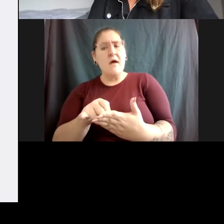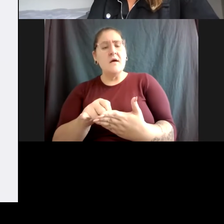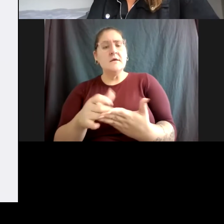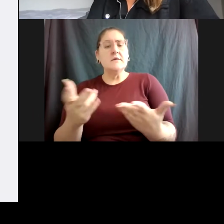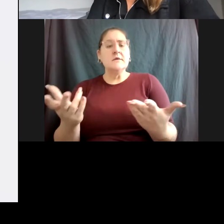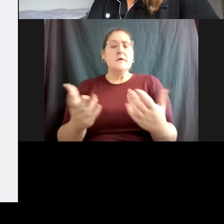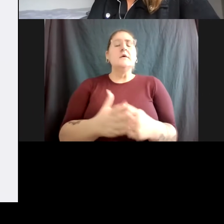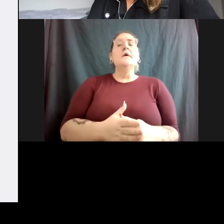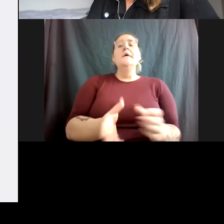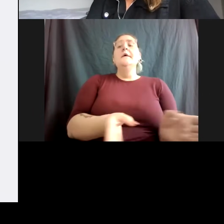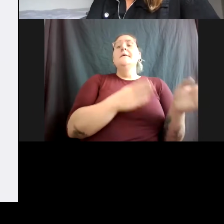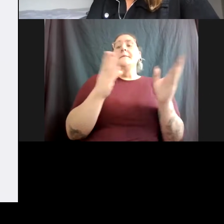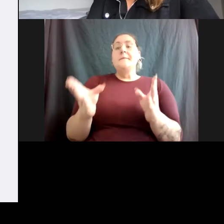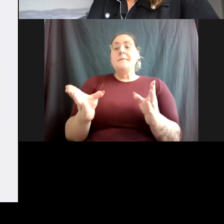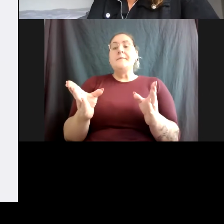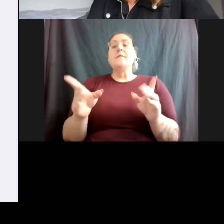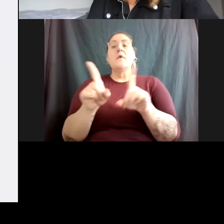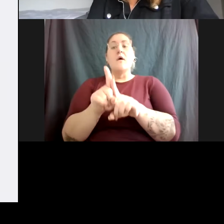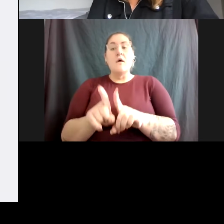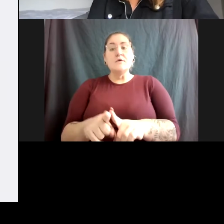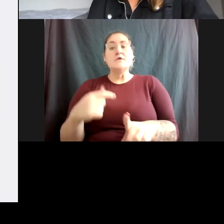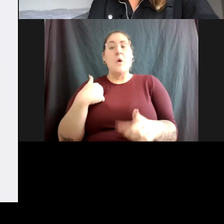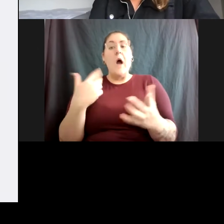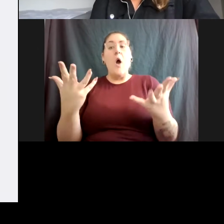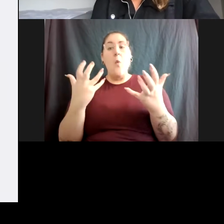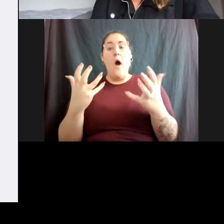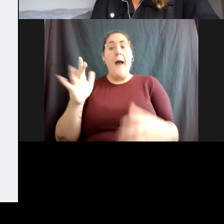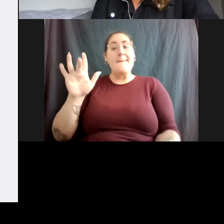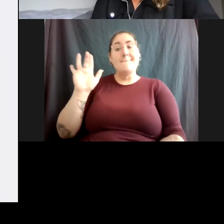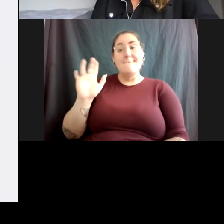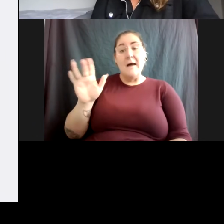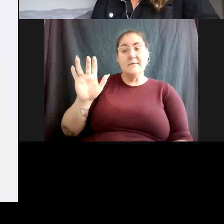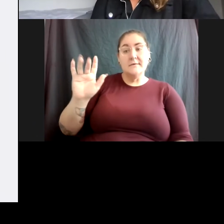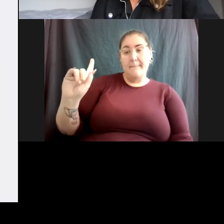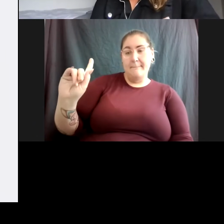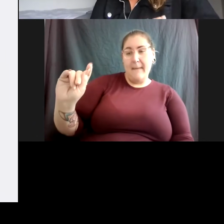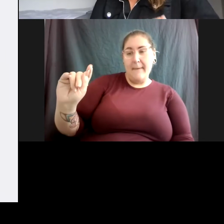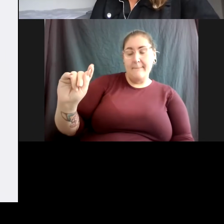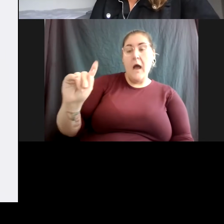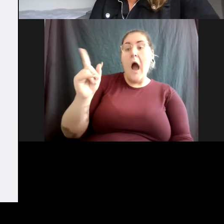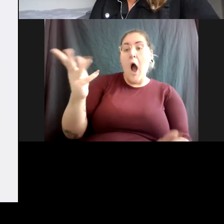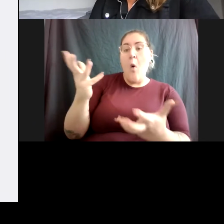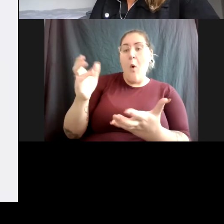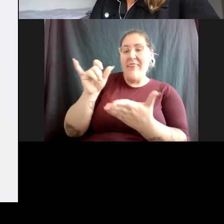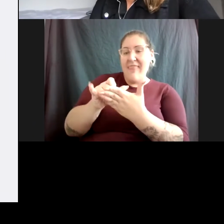to be big enough so that I can select them with a mouse. Now, this is actually a